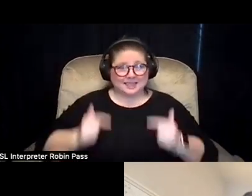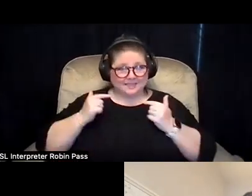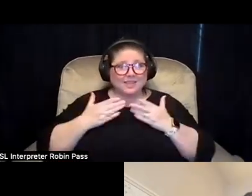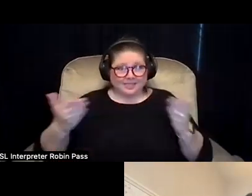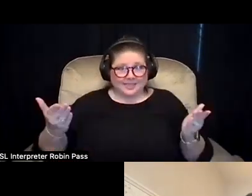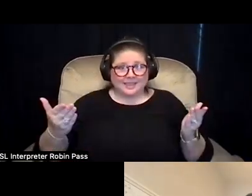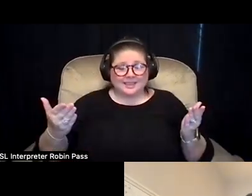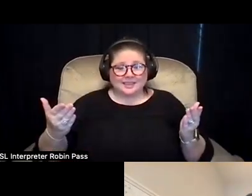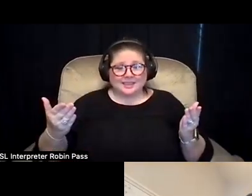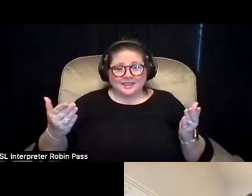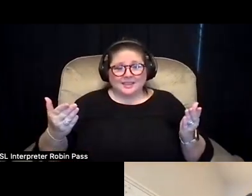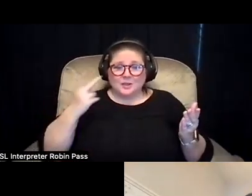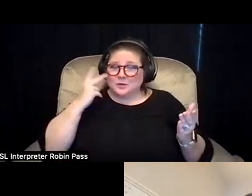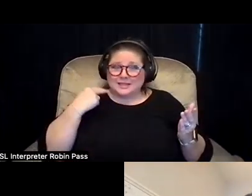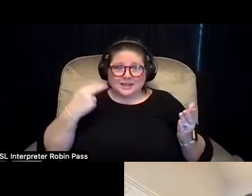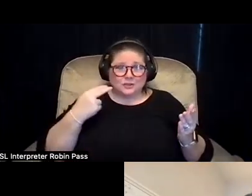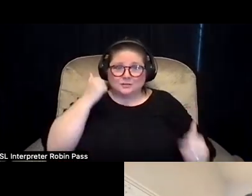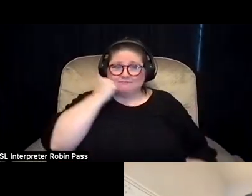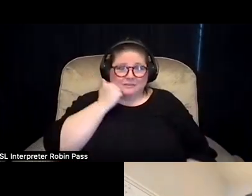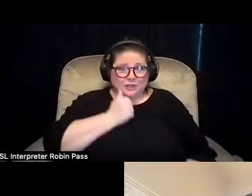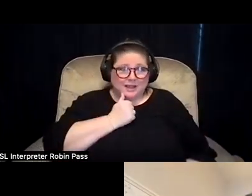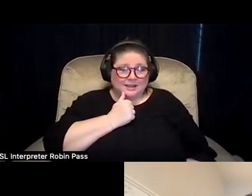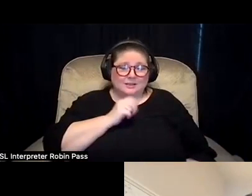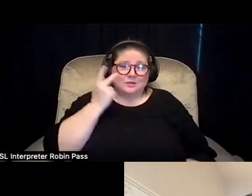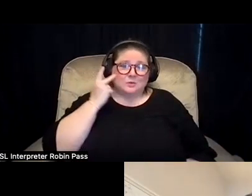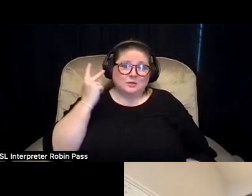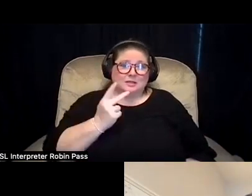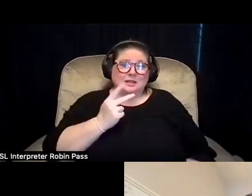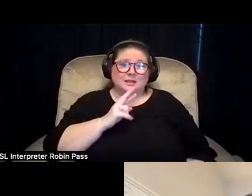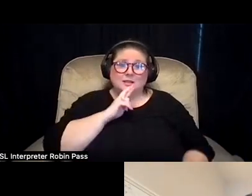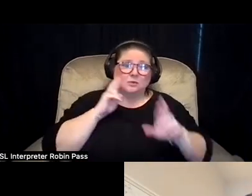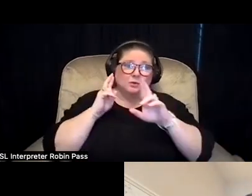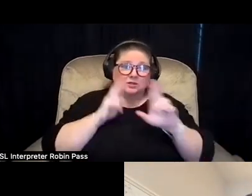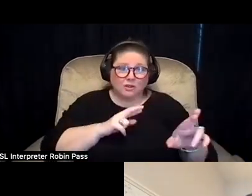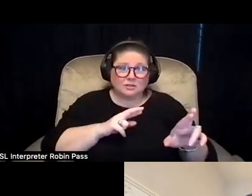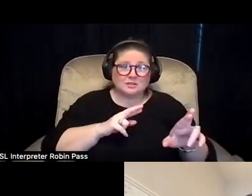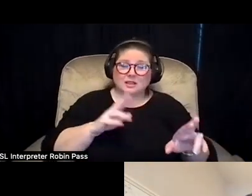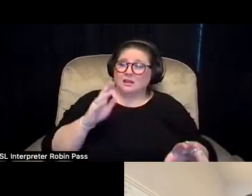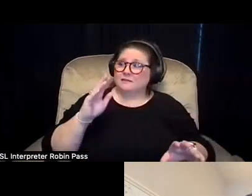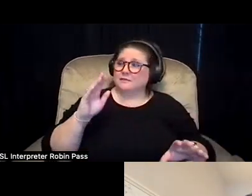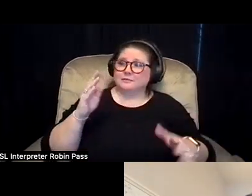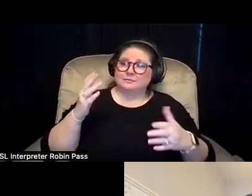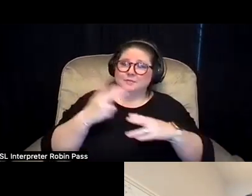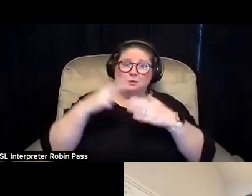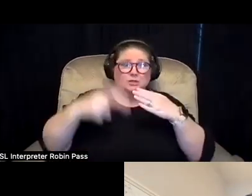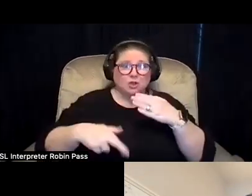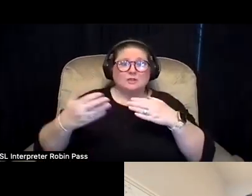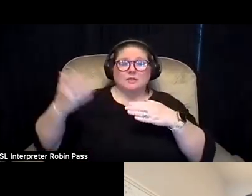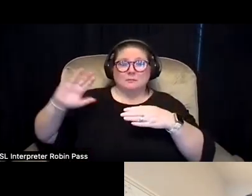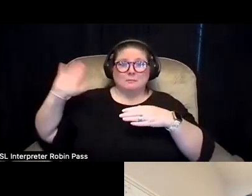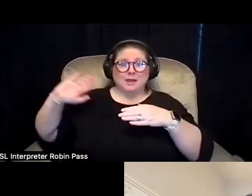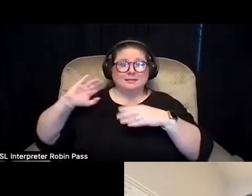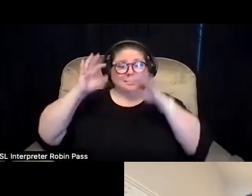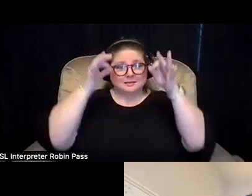we see history every day we see the results of those past decisions and incidences um but it's